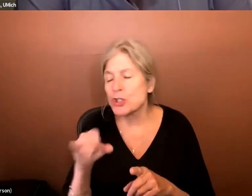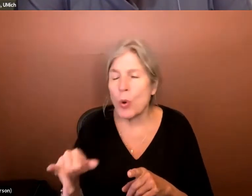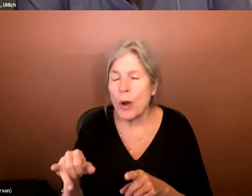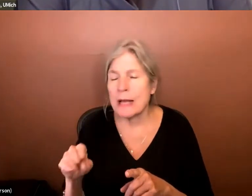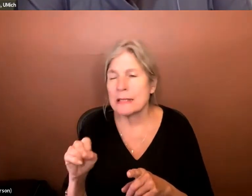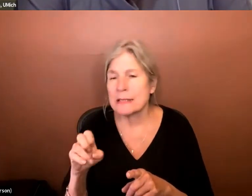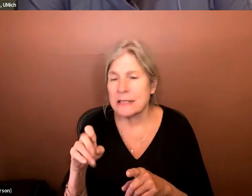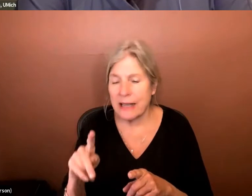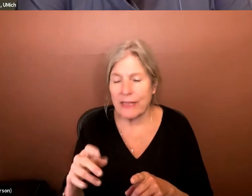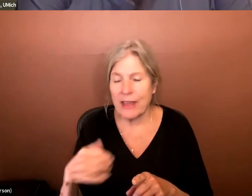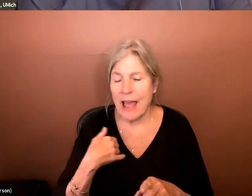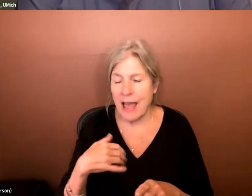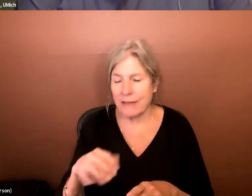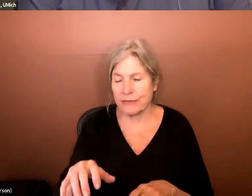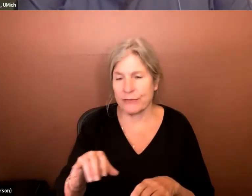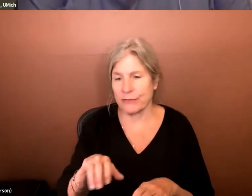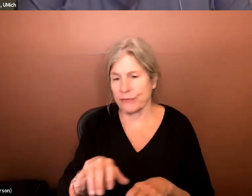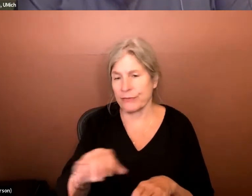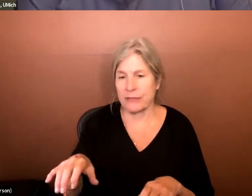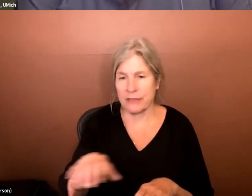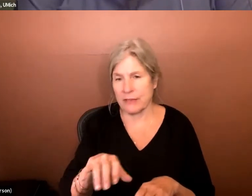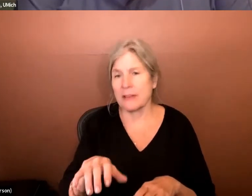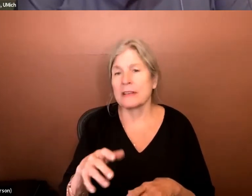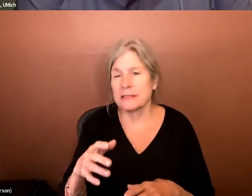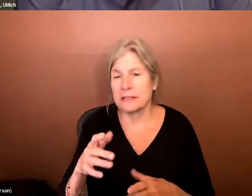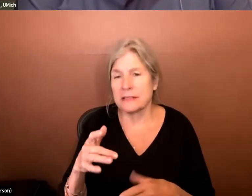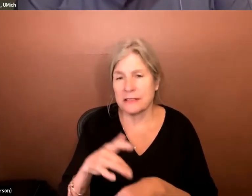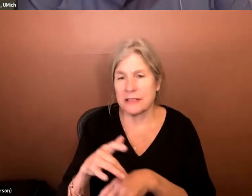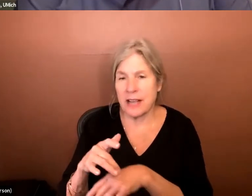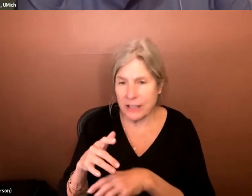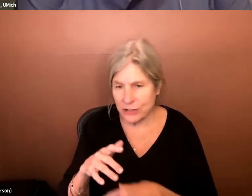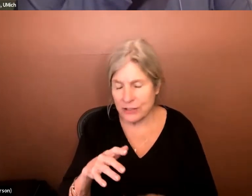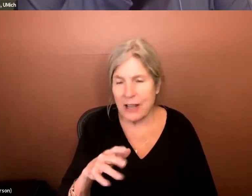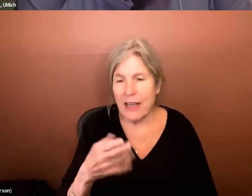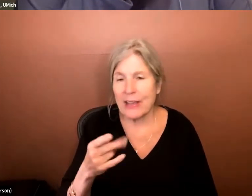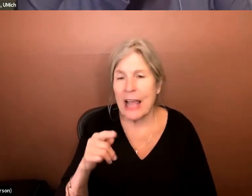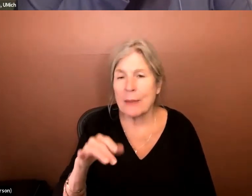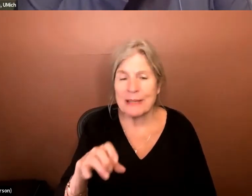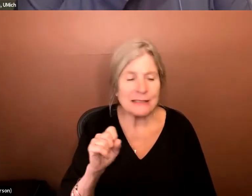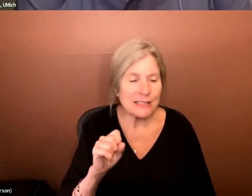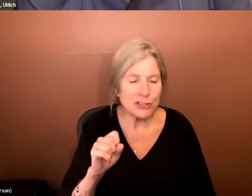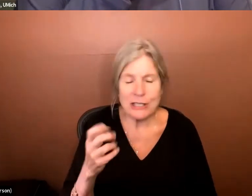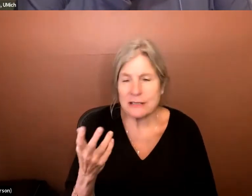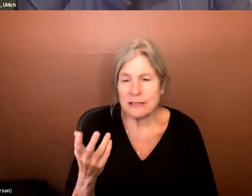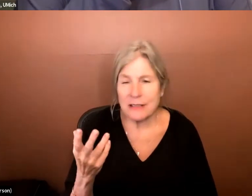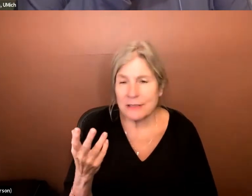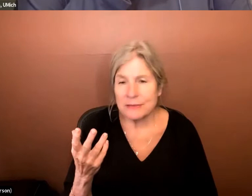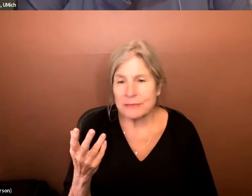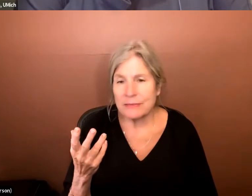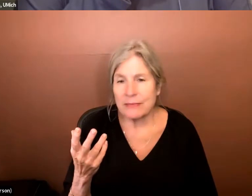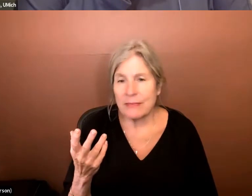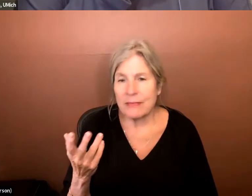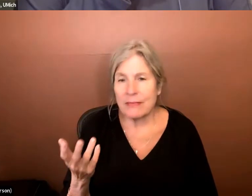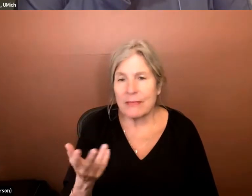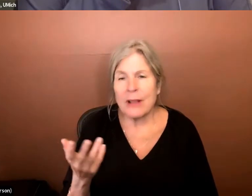and things like that. I think haptics is just a fairly common